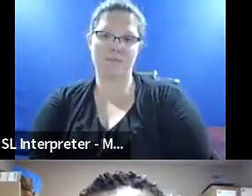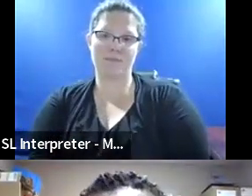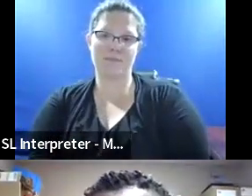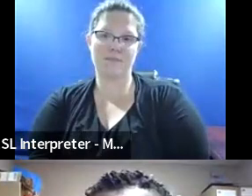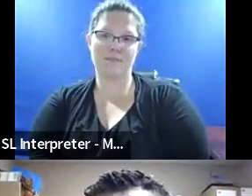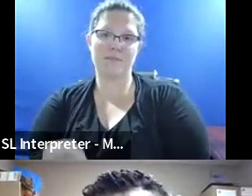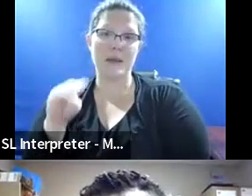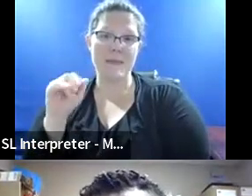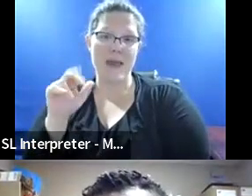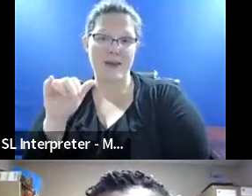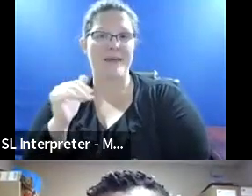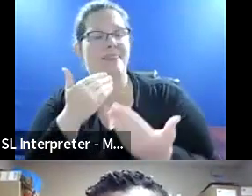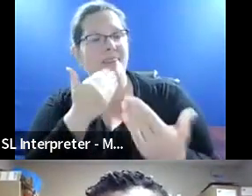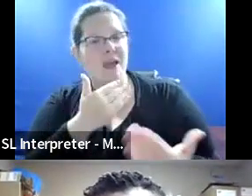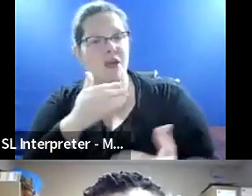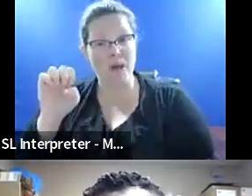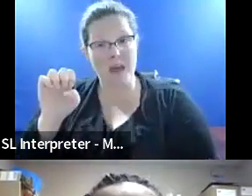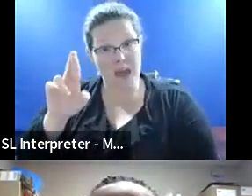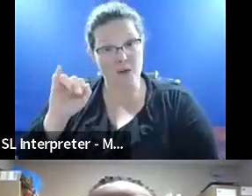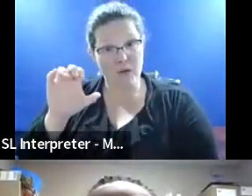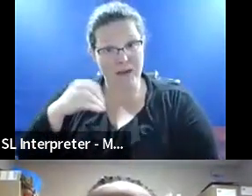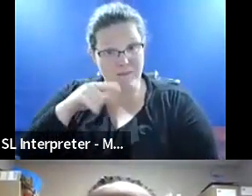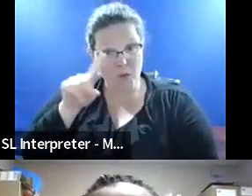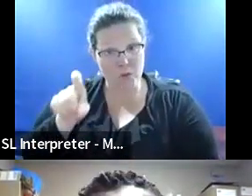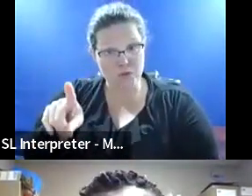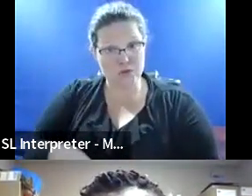WE DON'T HAVE ALL THE ANSWERS FOR HOUSING. I DON'T THINK ANYBODY DOES BUT WE HAVE CONNECTIONS TO INDEPENDENT AGENCIES AND LANDLORDS WHERE WE CAN POTENTIALLY GET SOME INDIVIDUALS IN. THANK YOU.